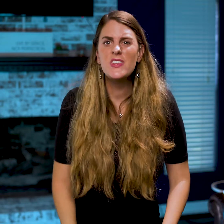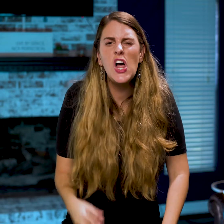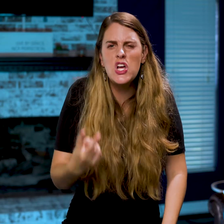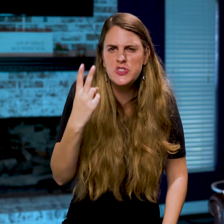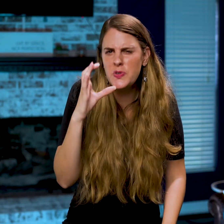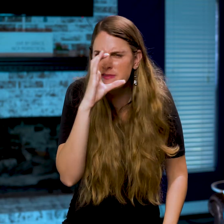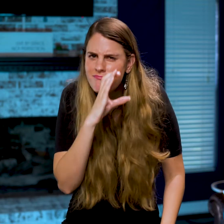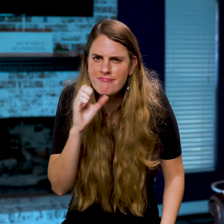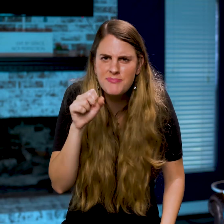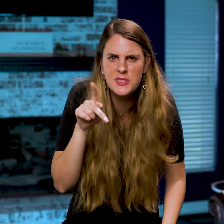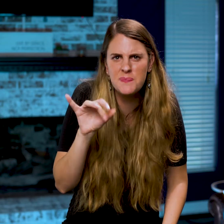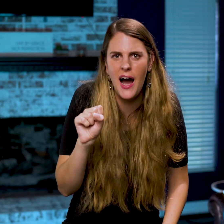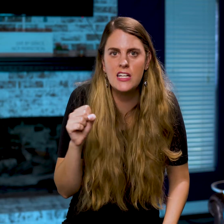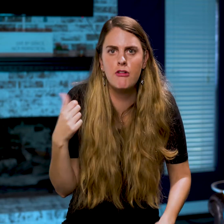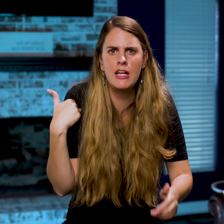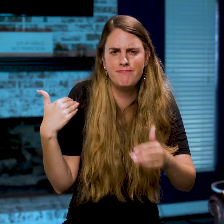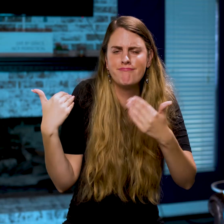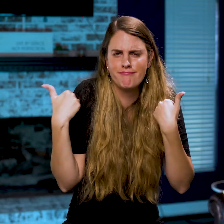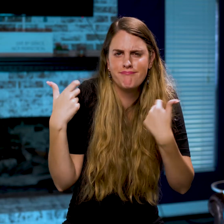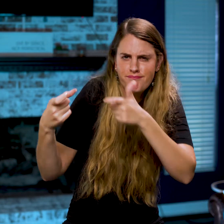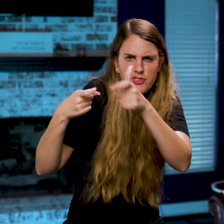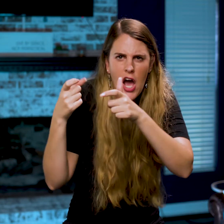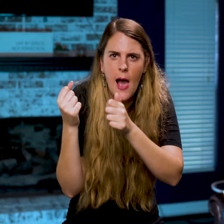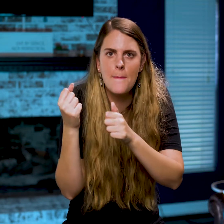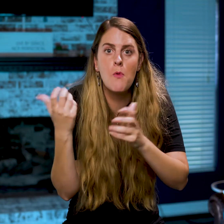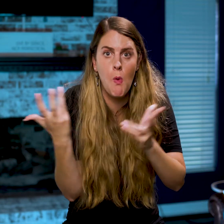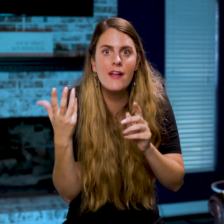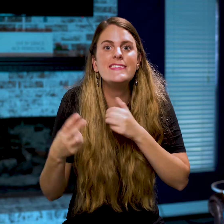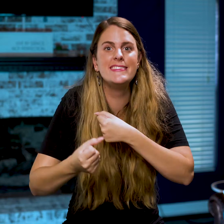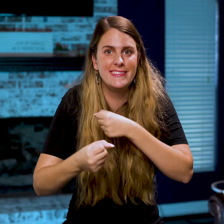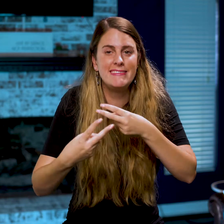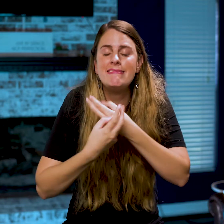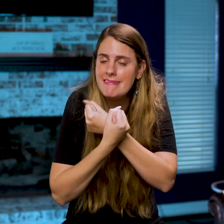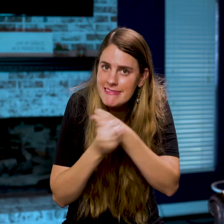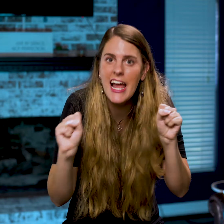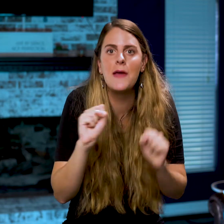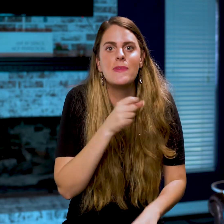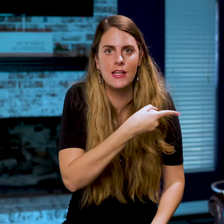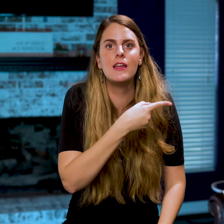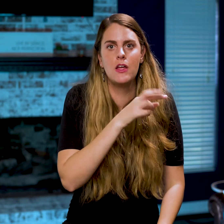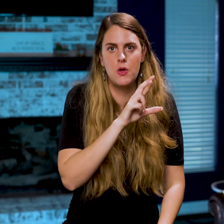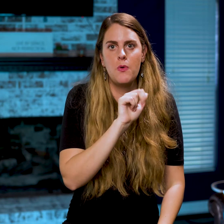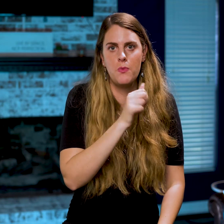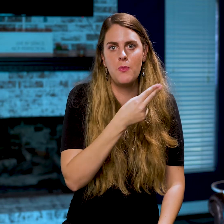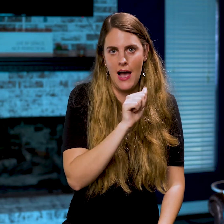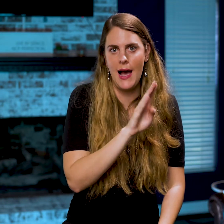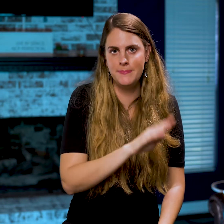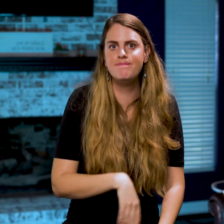The two spies are in charge of saving her.